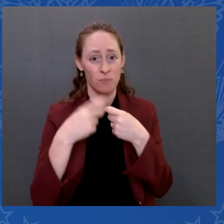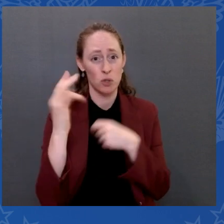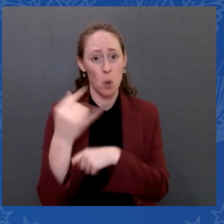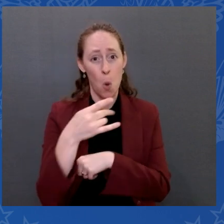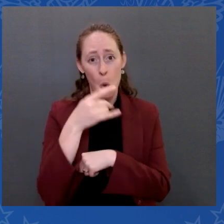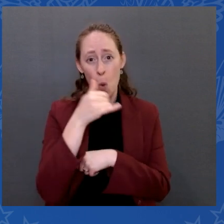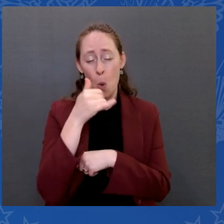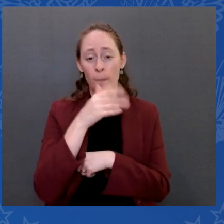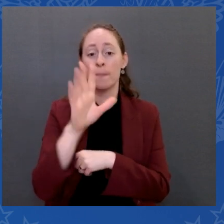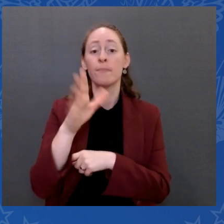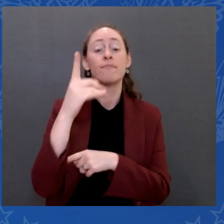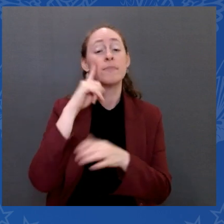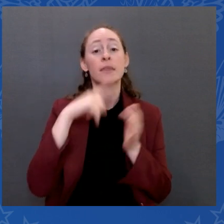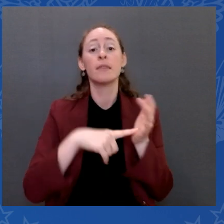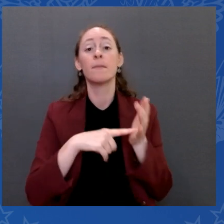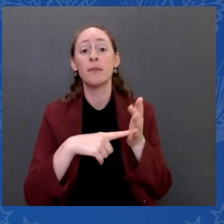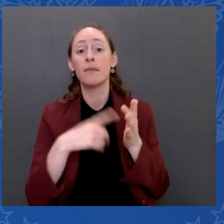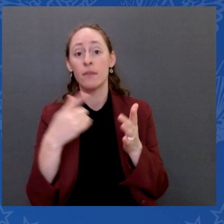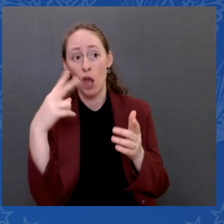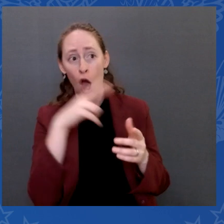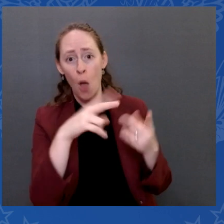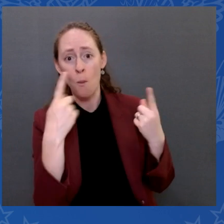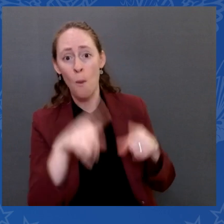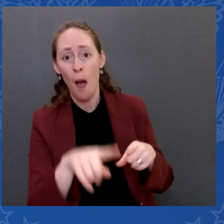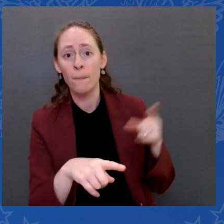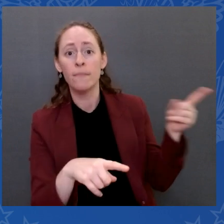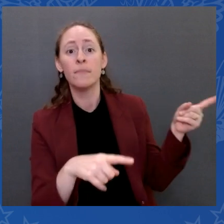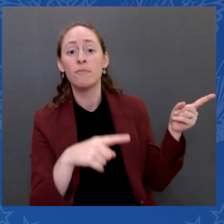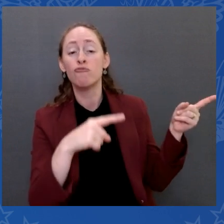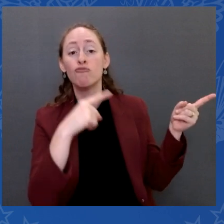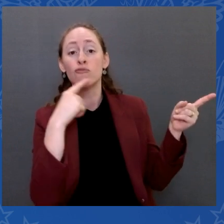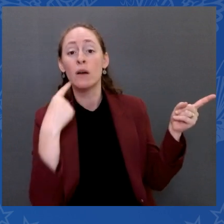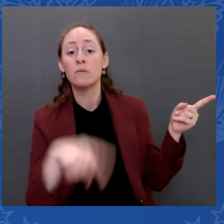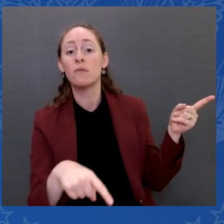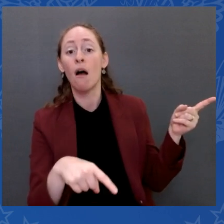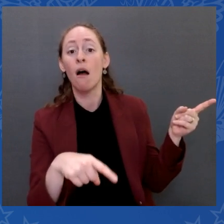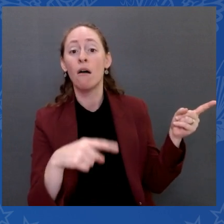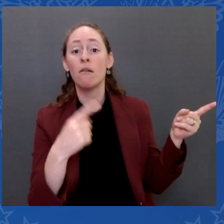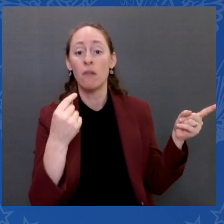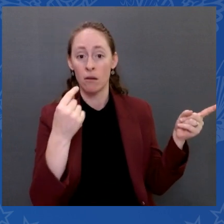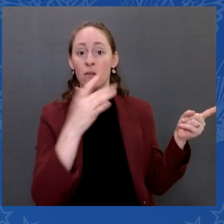if China can constrain its own production and distribution of chips to us